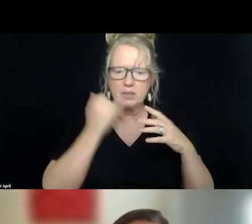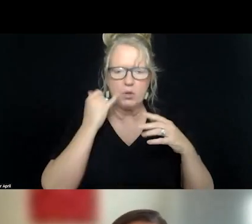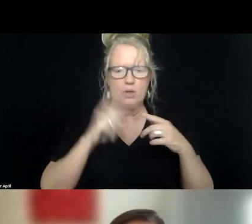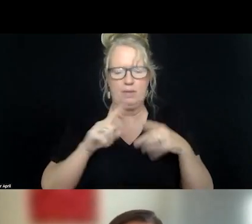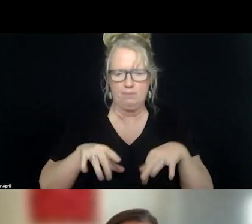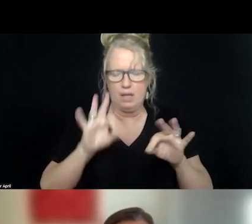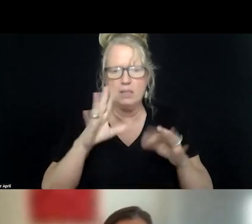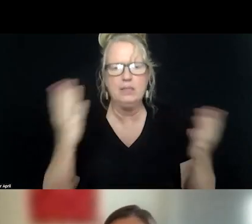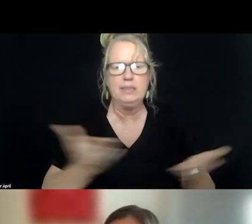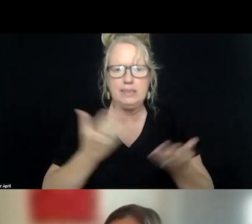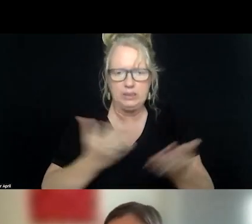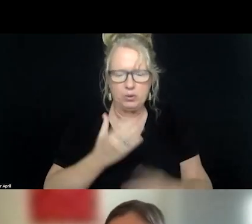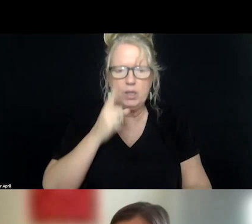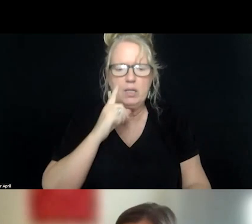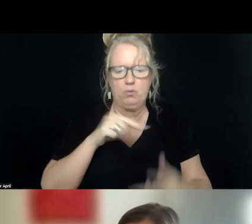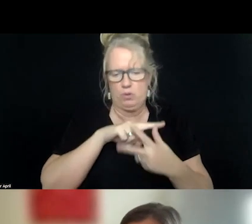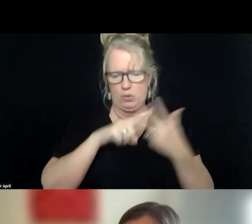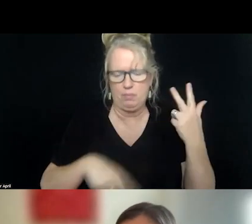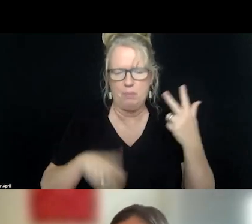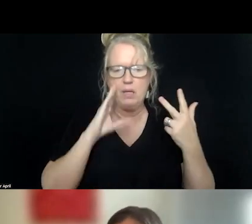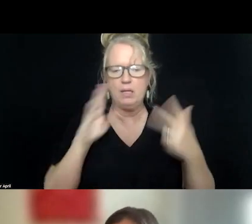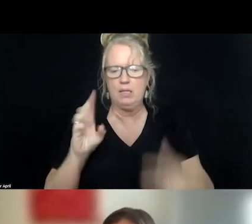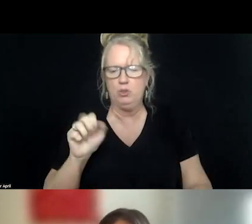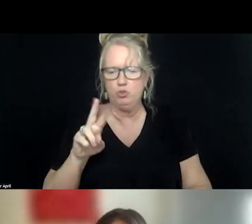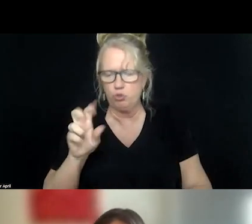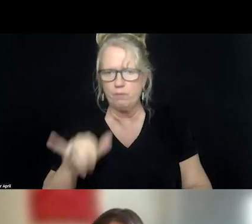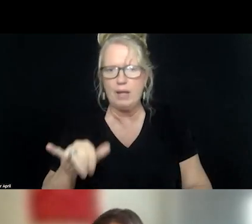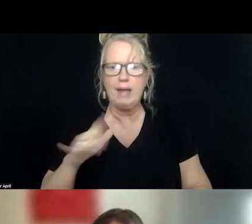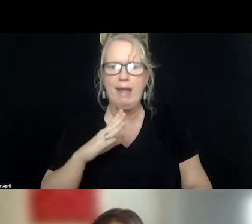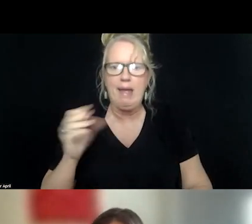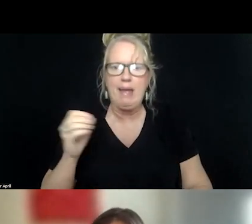WHAT I HAVE IS THREE ITEMS FROM THE SURVEY. IN BLUE.